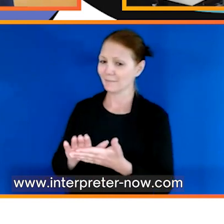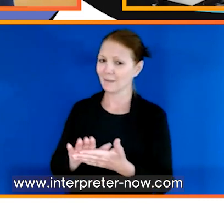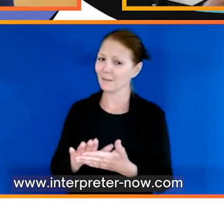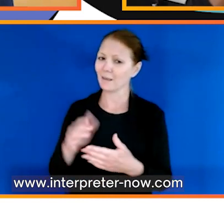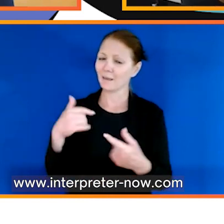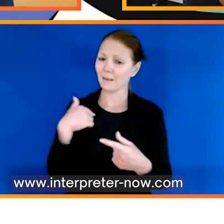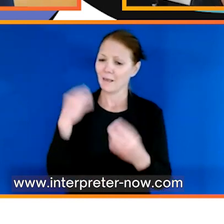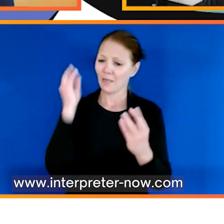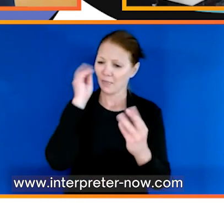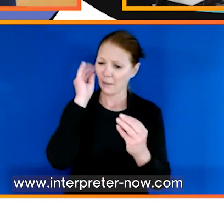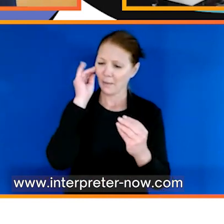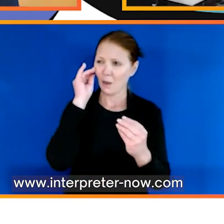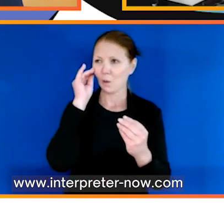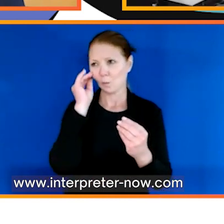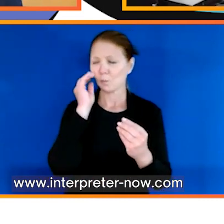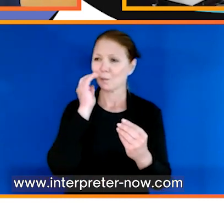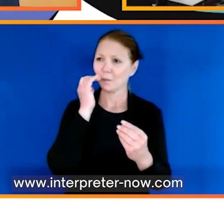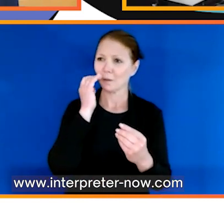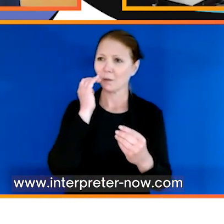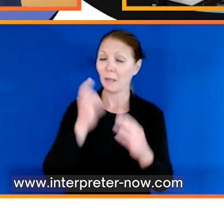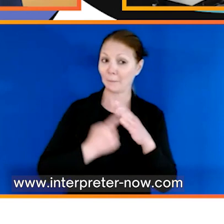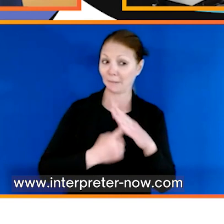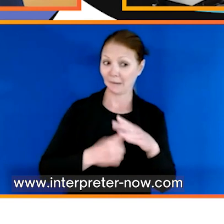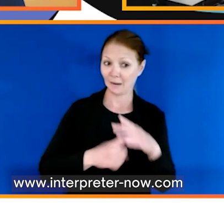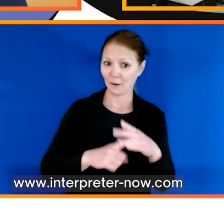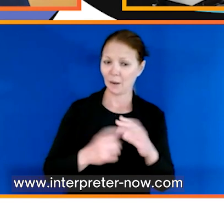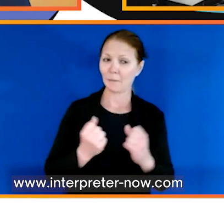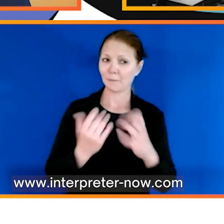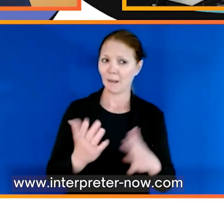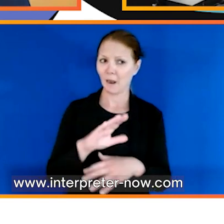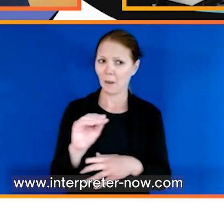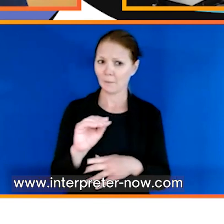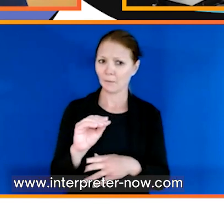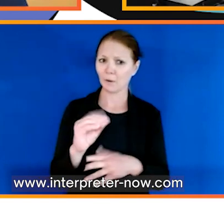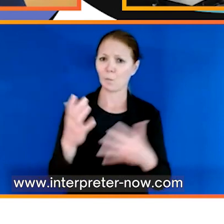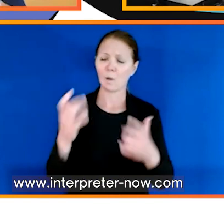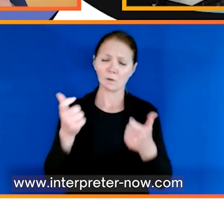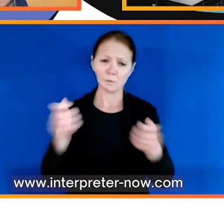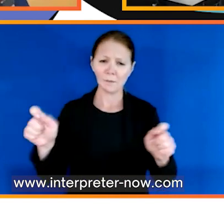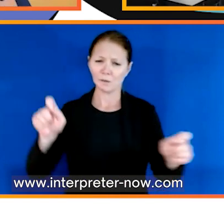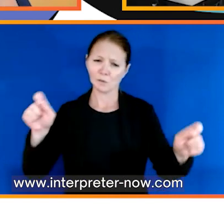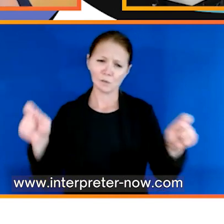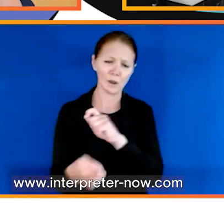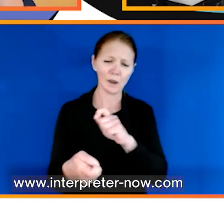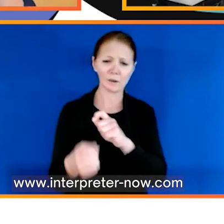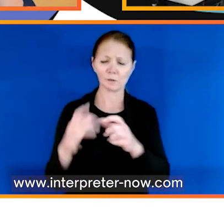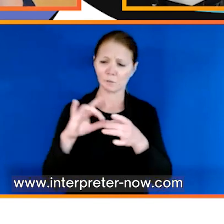I think about how, in the beginning, a lot of companies wanted dramatic change around